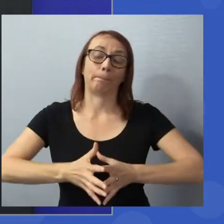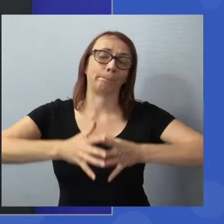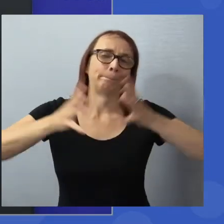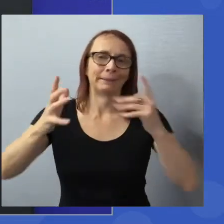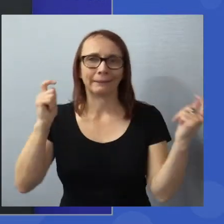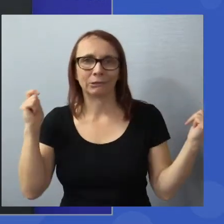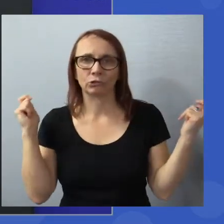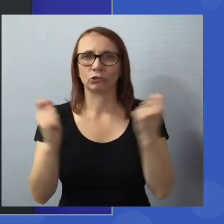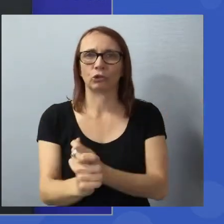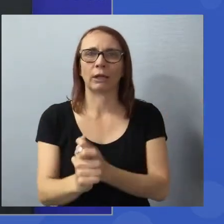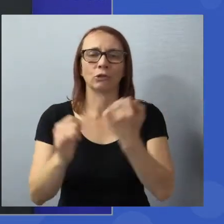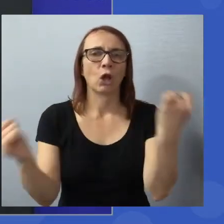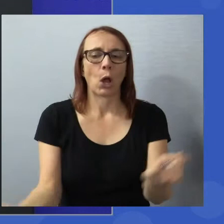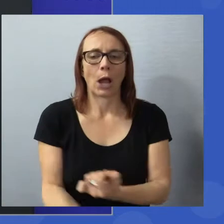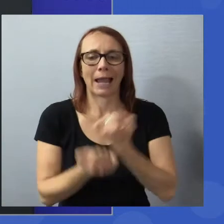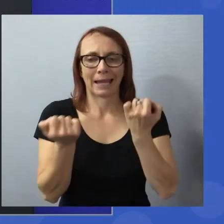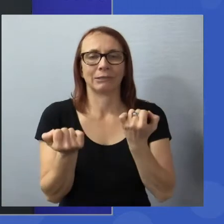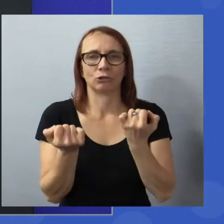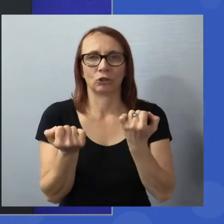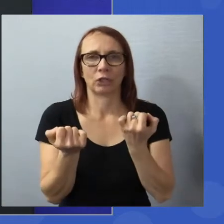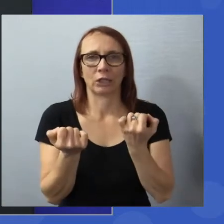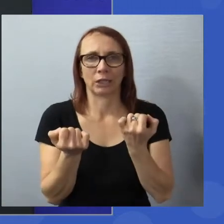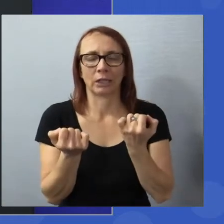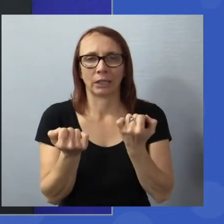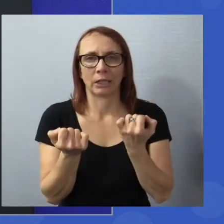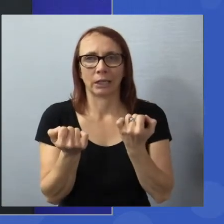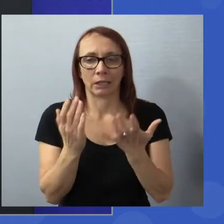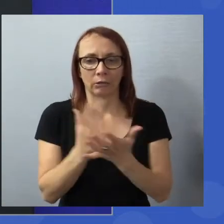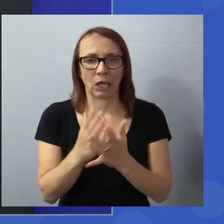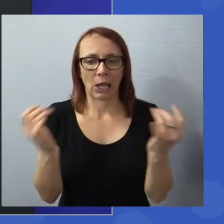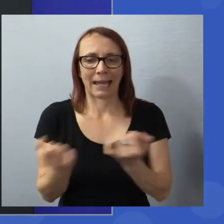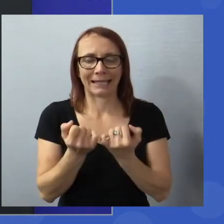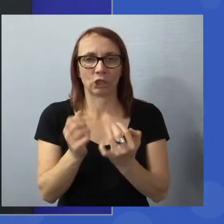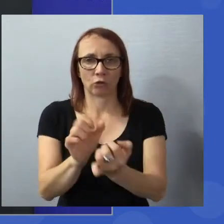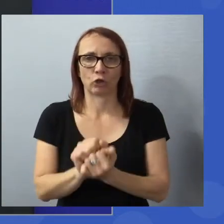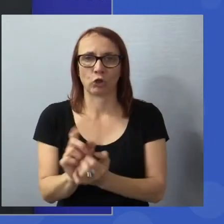energy energy is are broadly and quite tightly reserved matter so things like